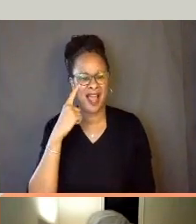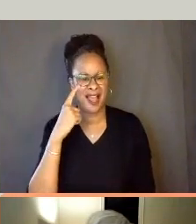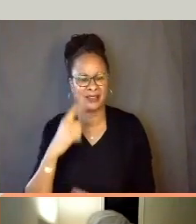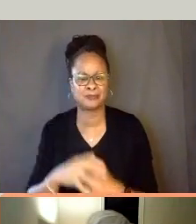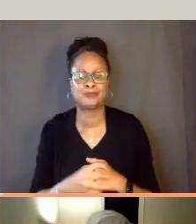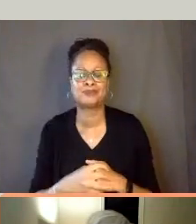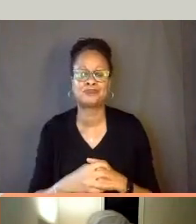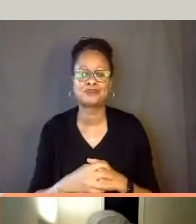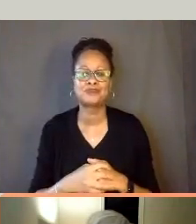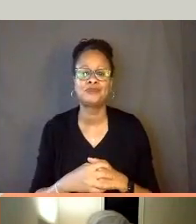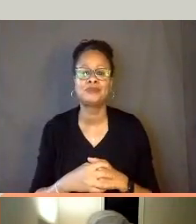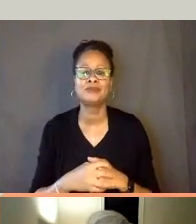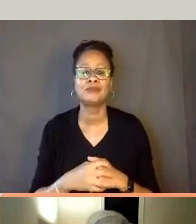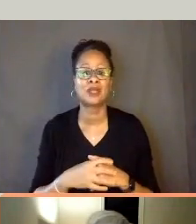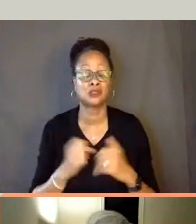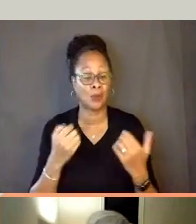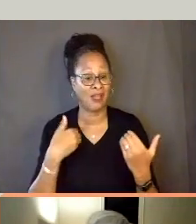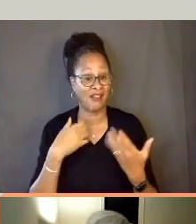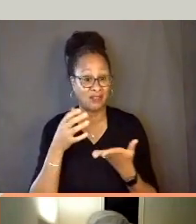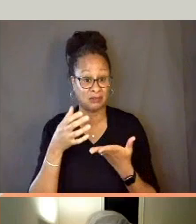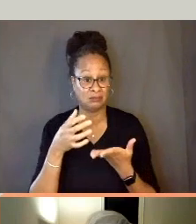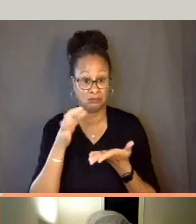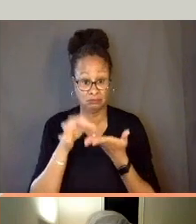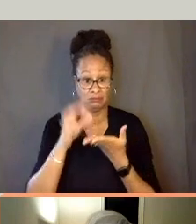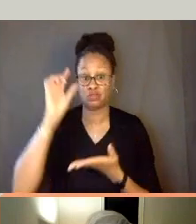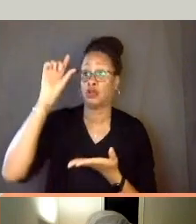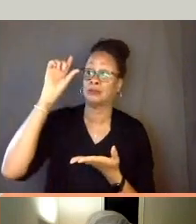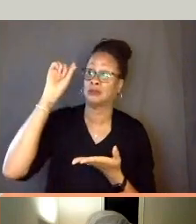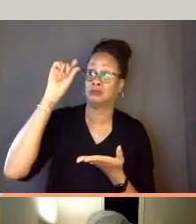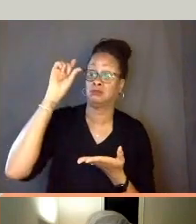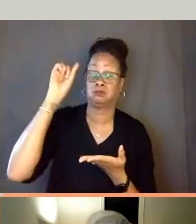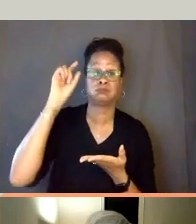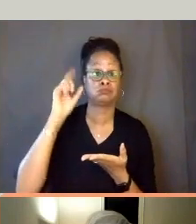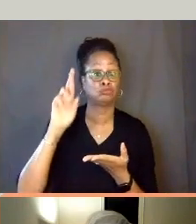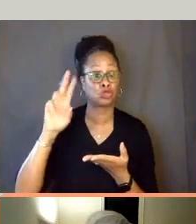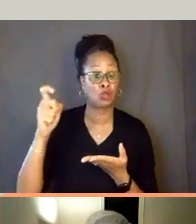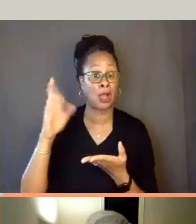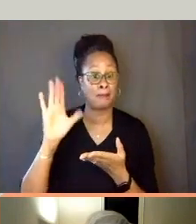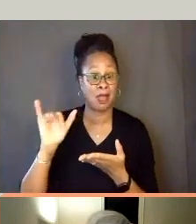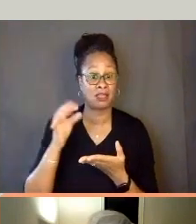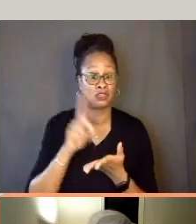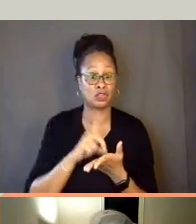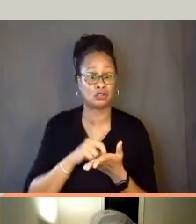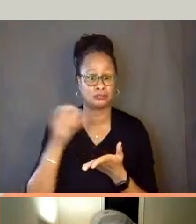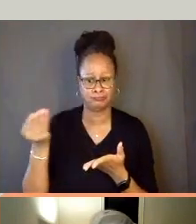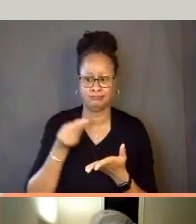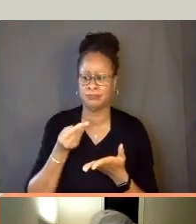So I took the eye drops that were prescribed to me. And I had to take them for quite some time